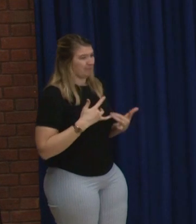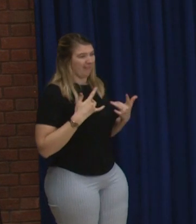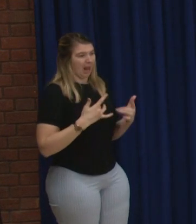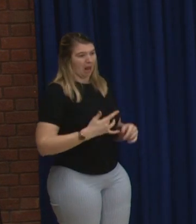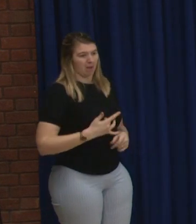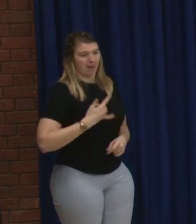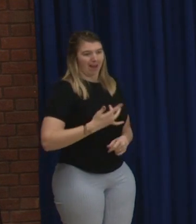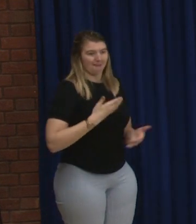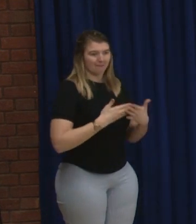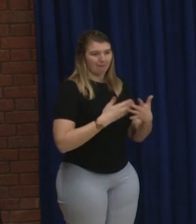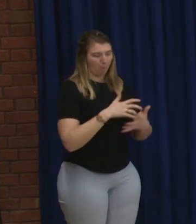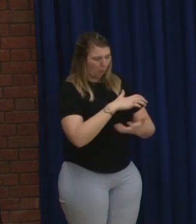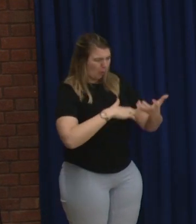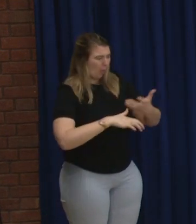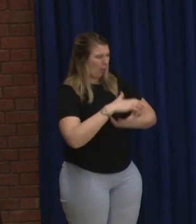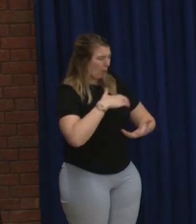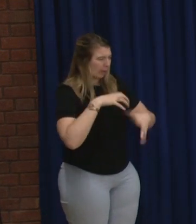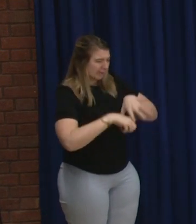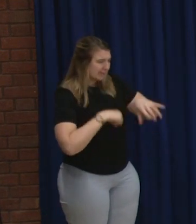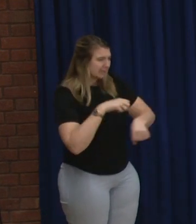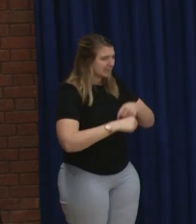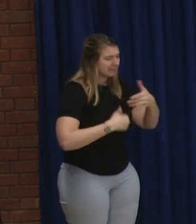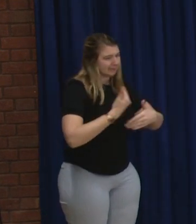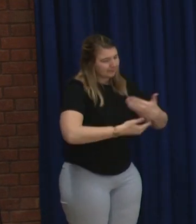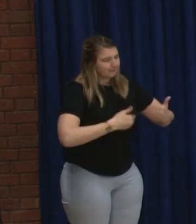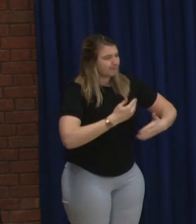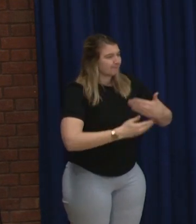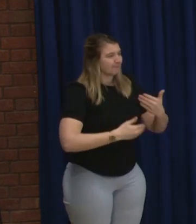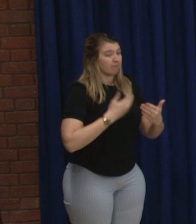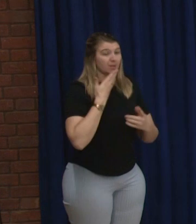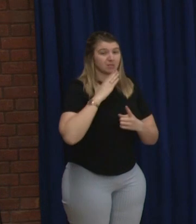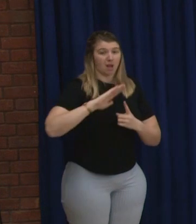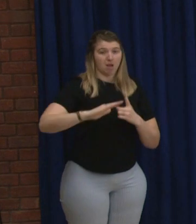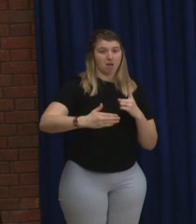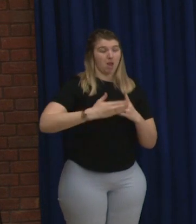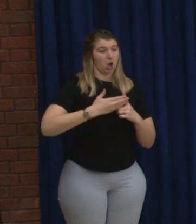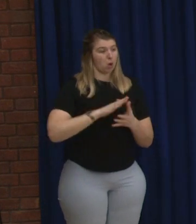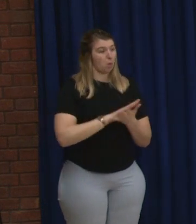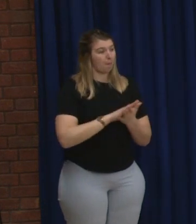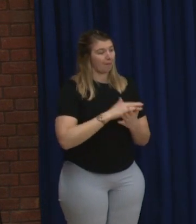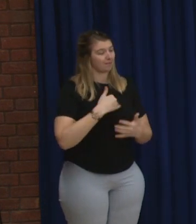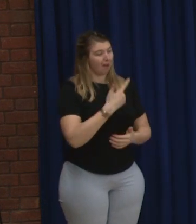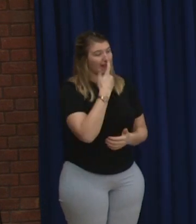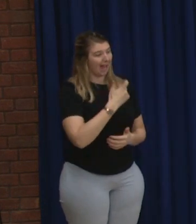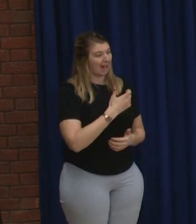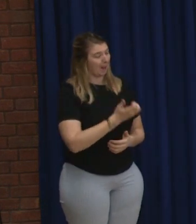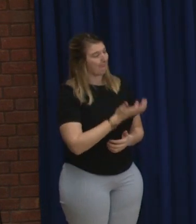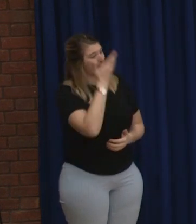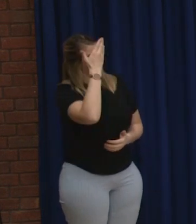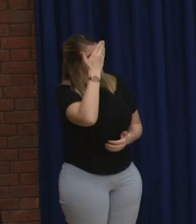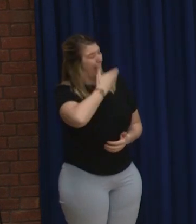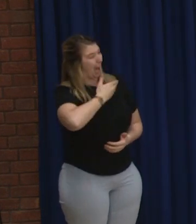complicated. Having the diagnosis has allowed me to unmask and to stop apologizing quite as much,